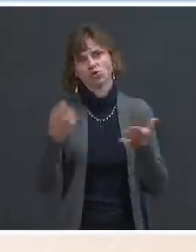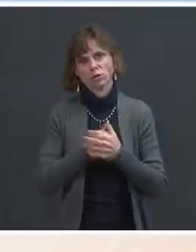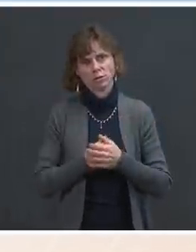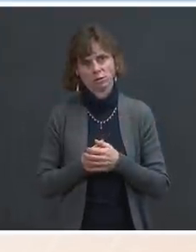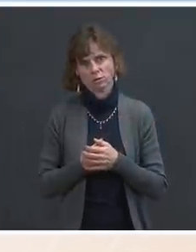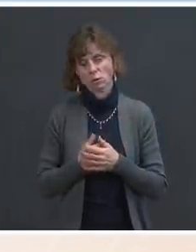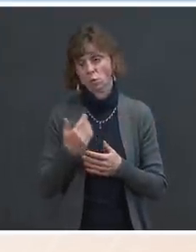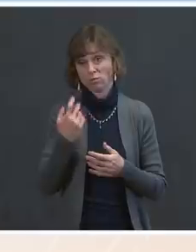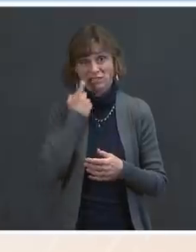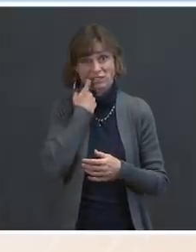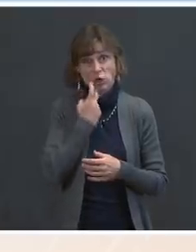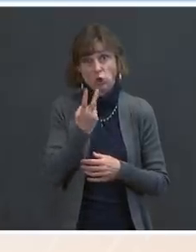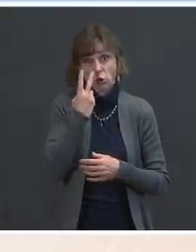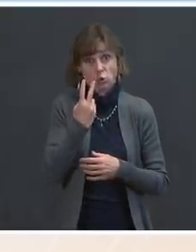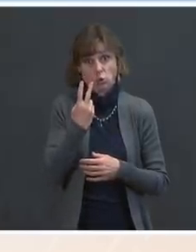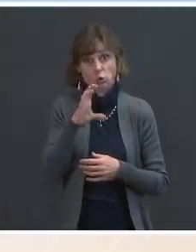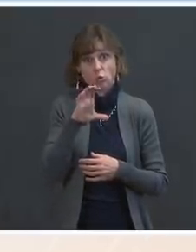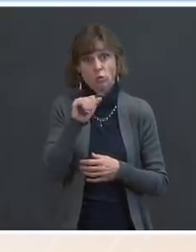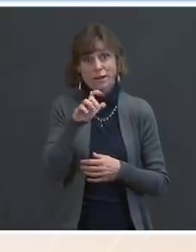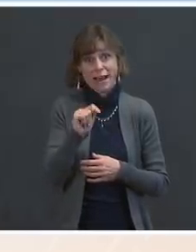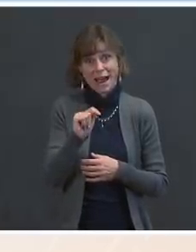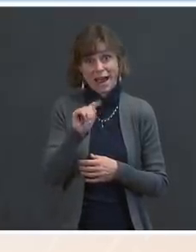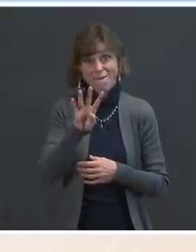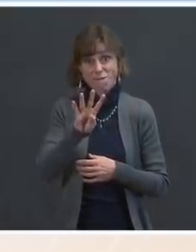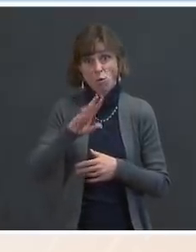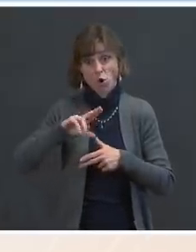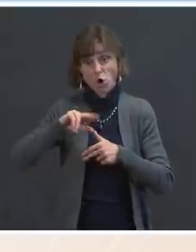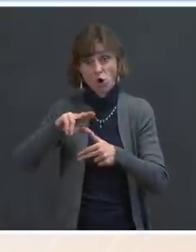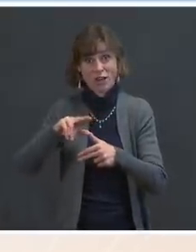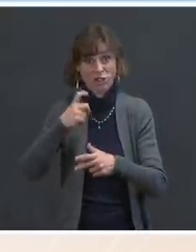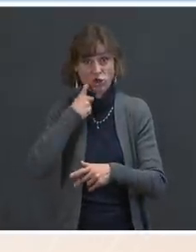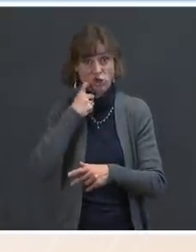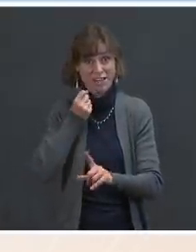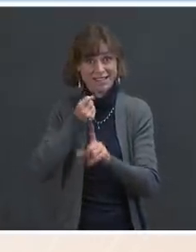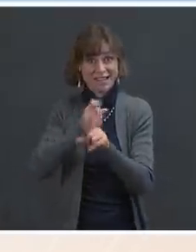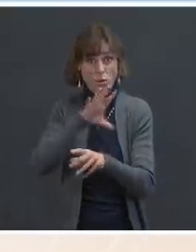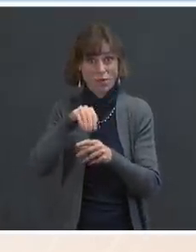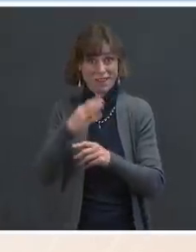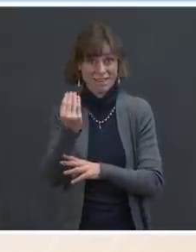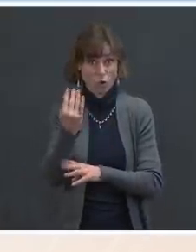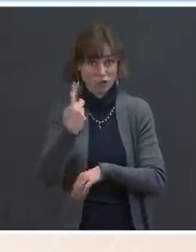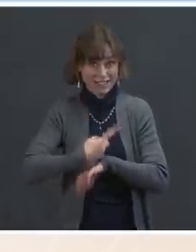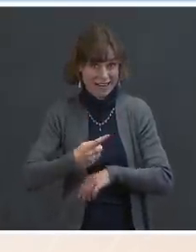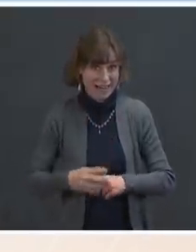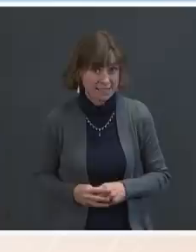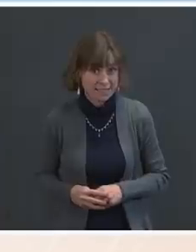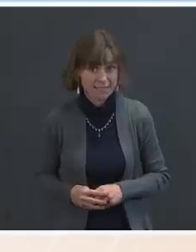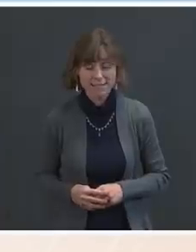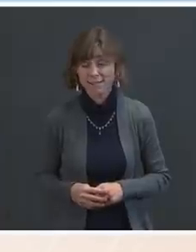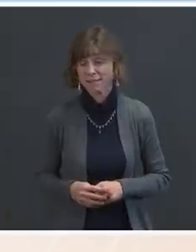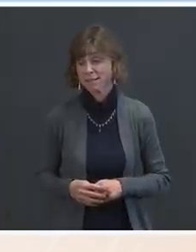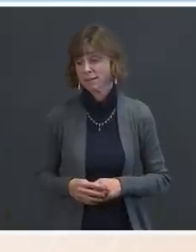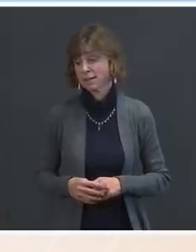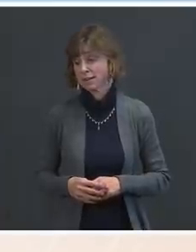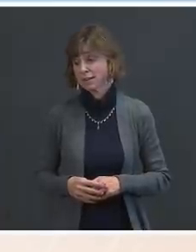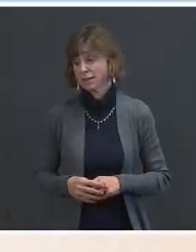hurricanes, Eta and Iota, within a 15-day period. You've got reports that suggest that literally multiple